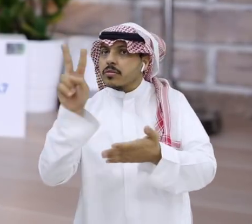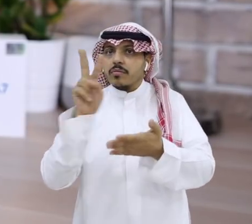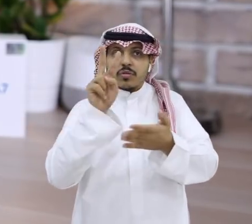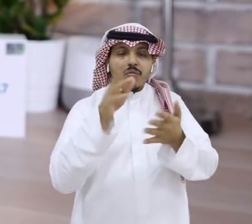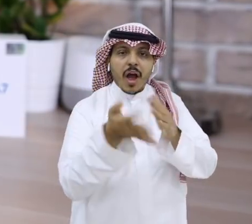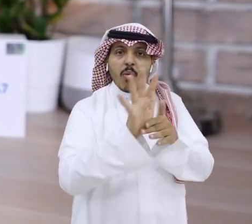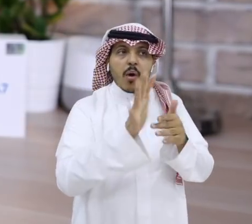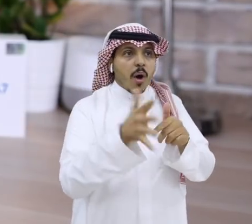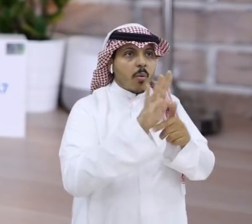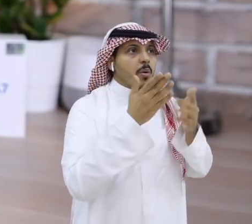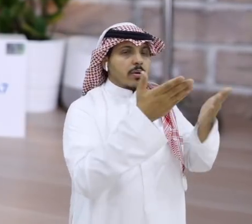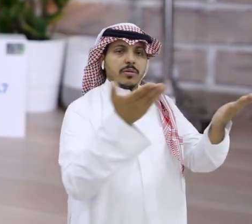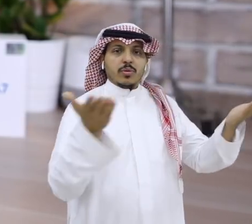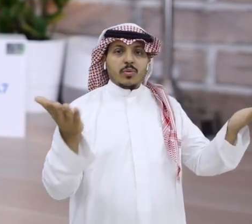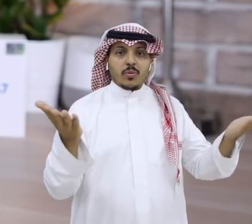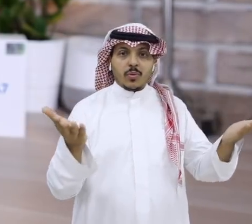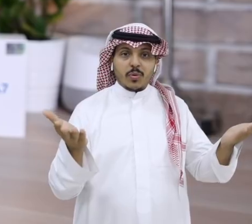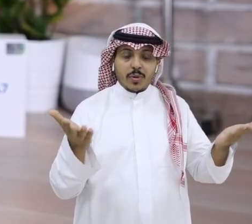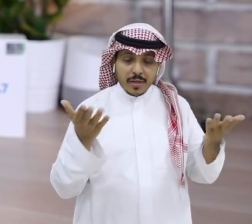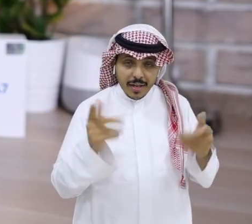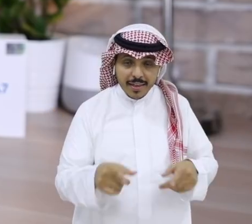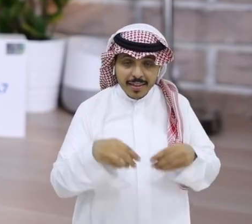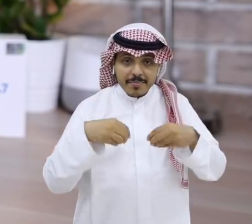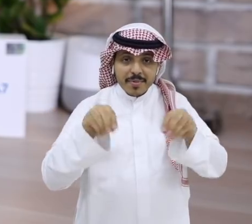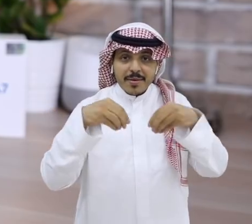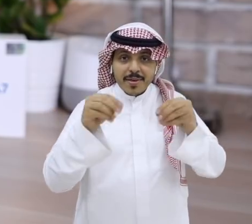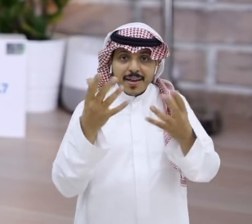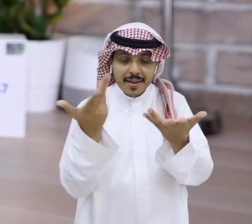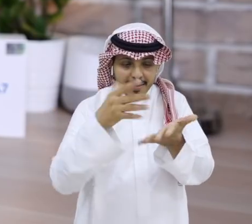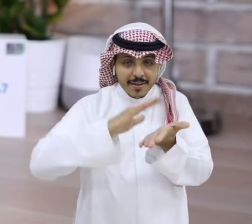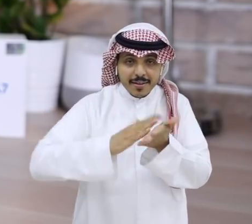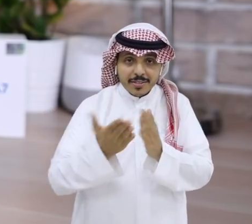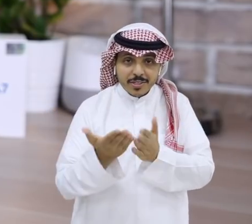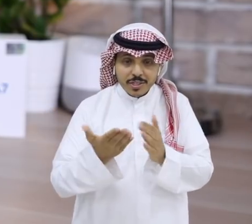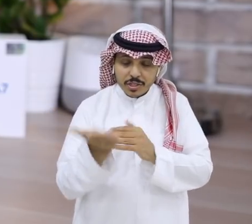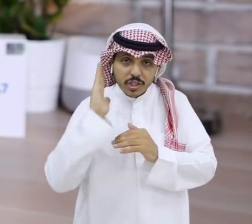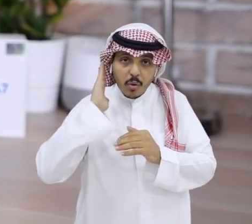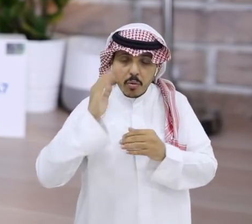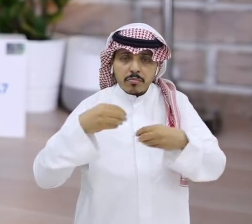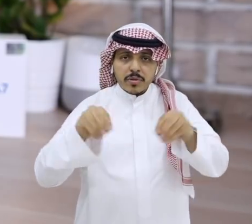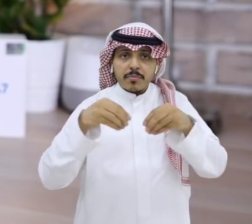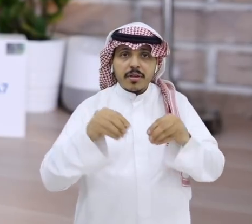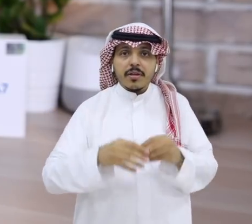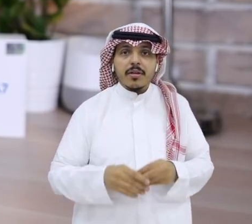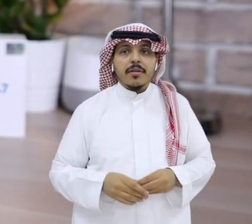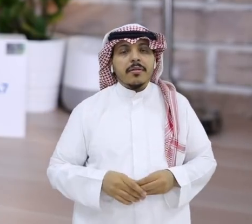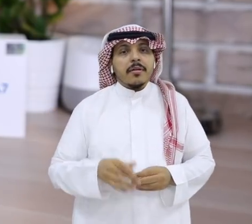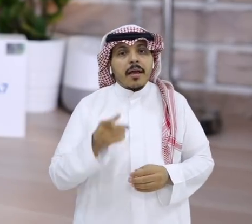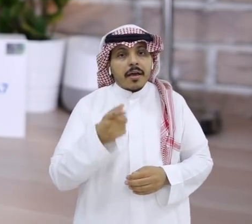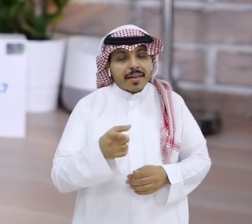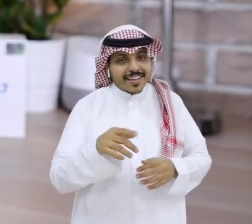A company like Apple saying they won't share their numbers, yet only share their profit is something huge.